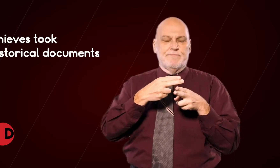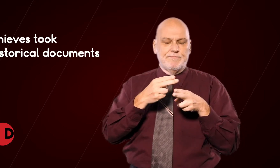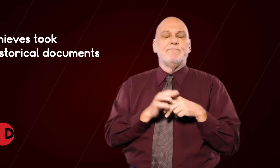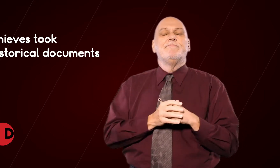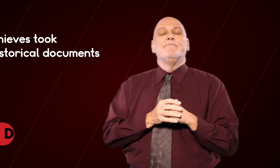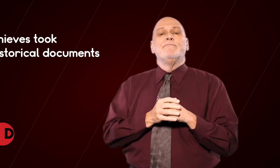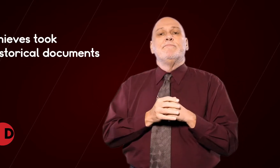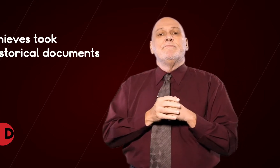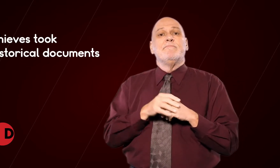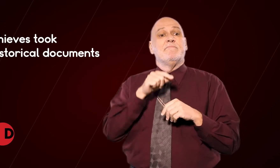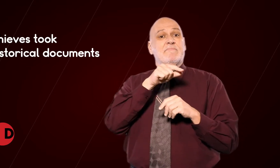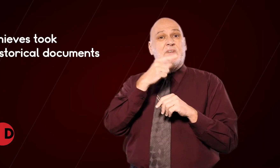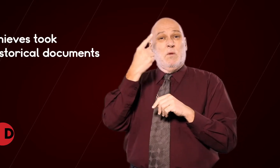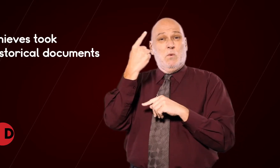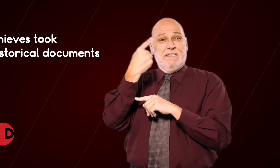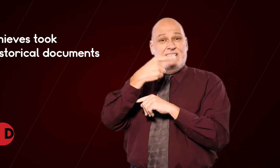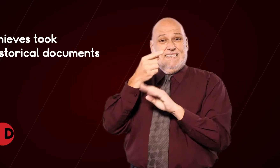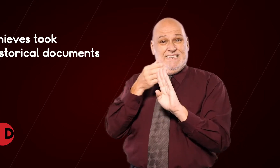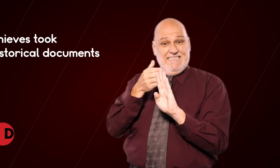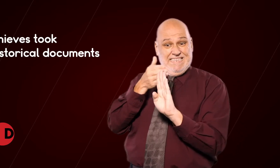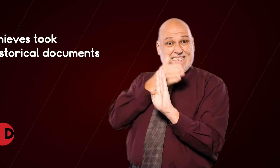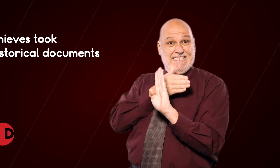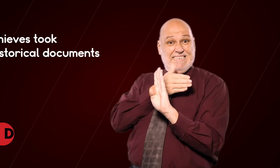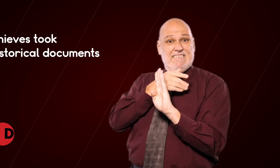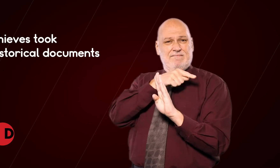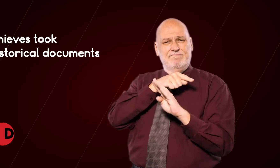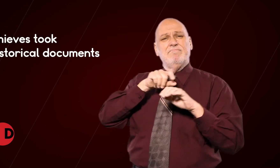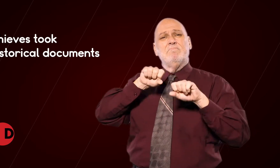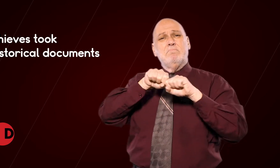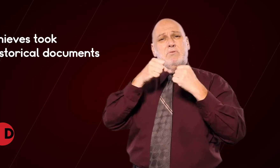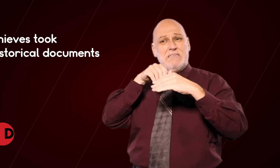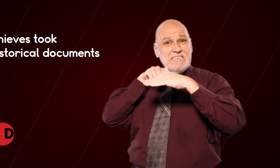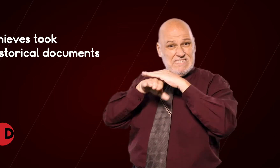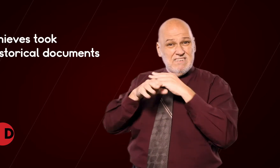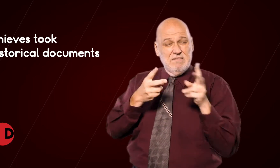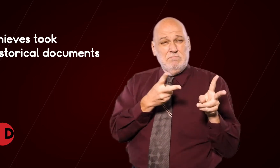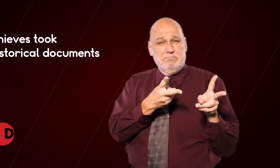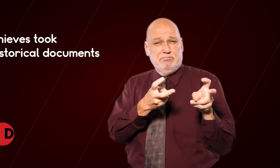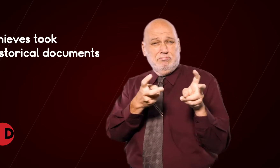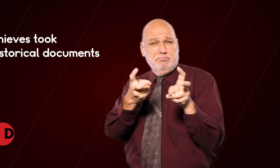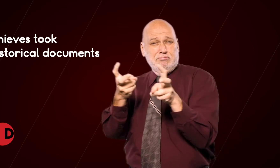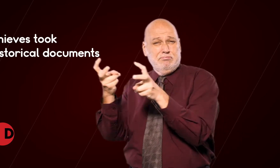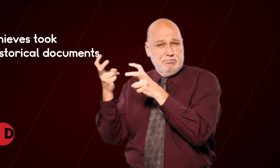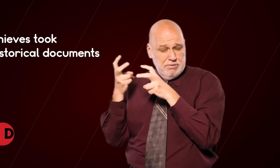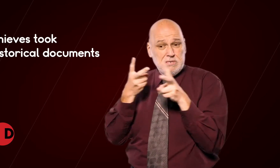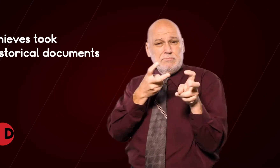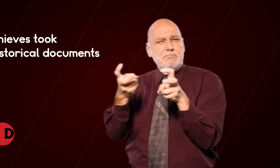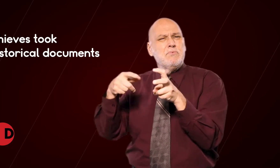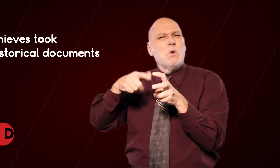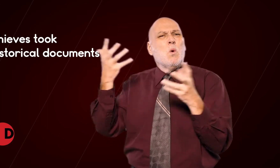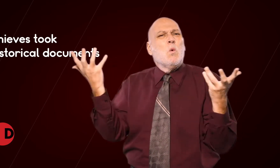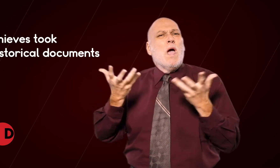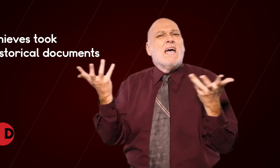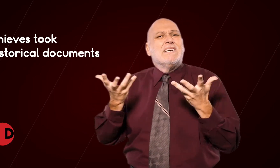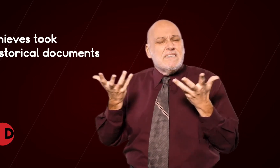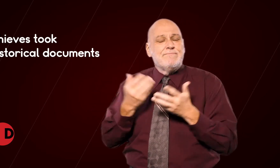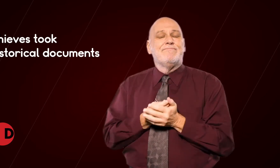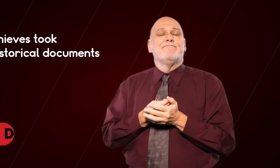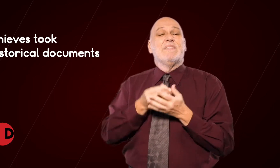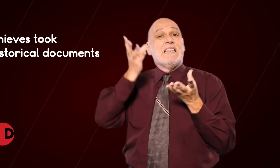Overnight, thieves stole financial information,